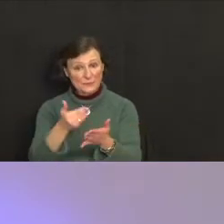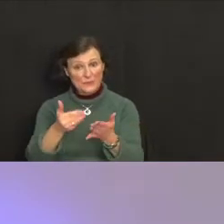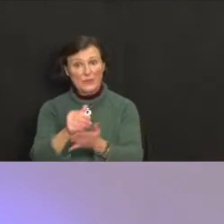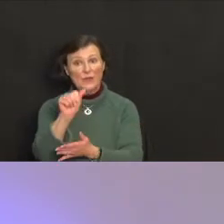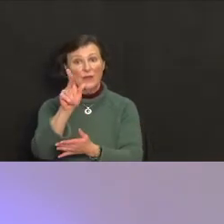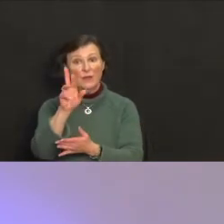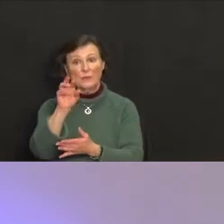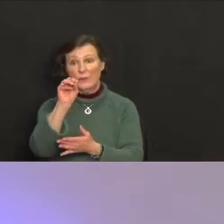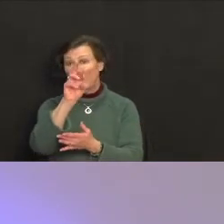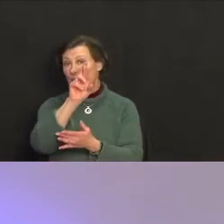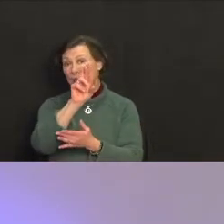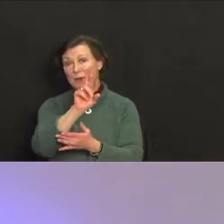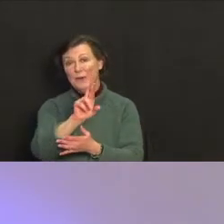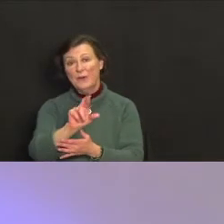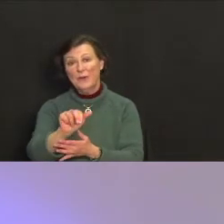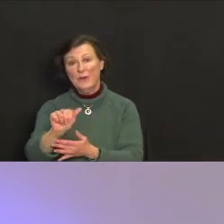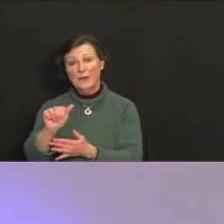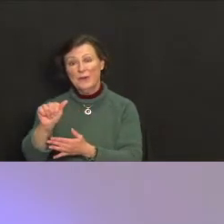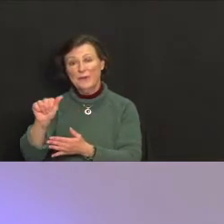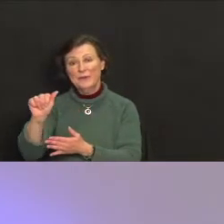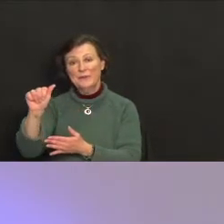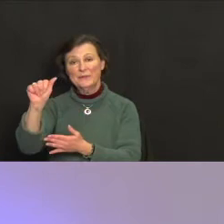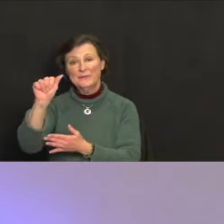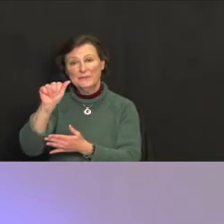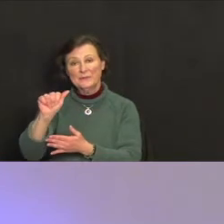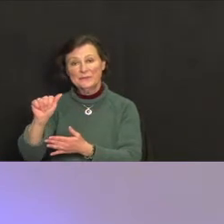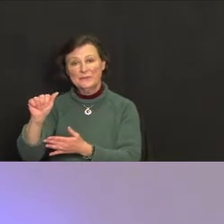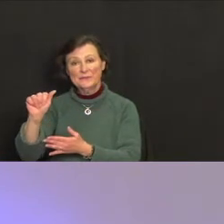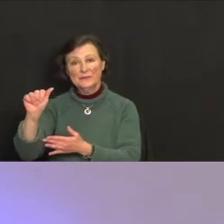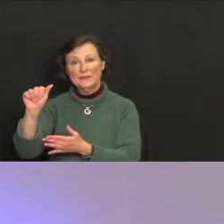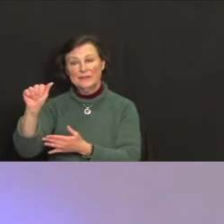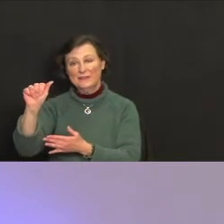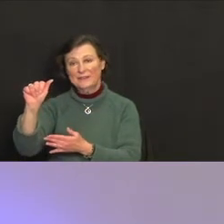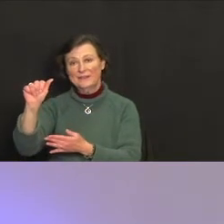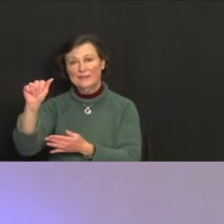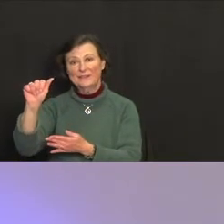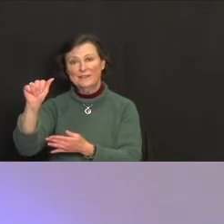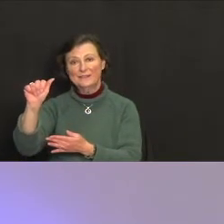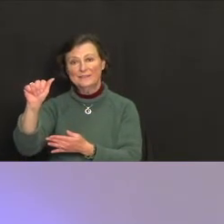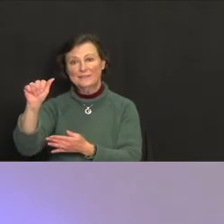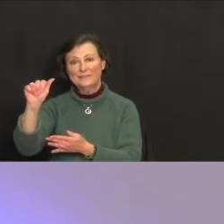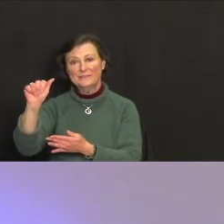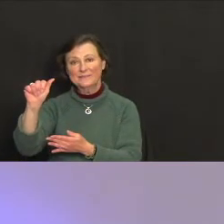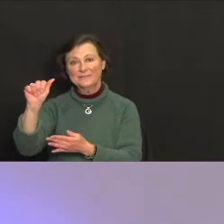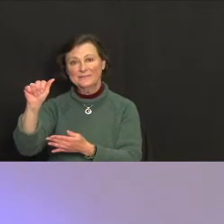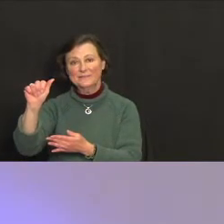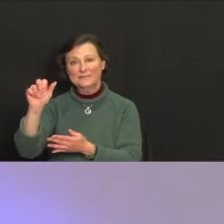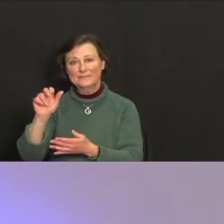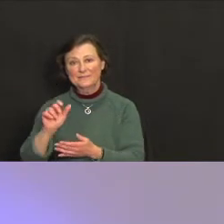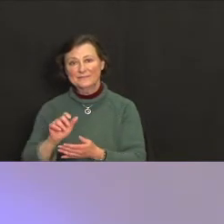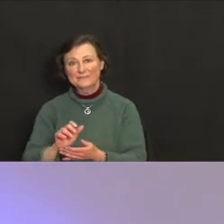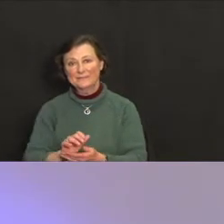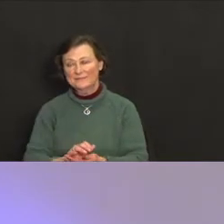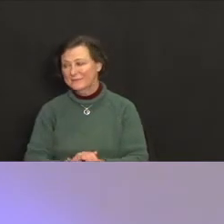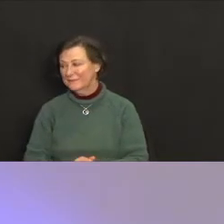The birds enamour'd sing and praise my Flora. Lo, here a new Aurora.